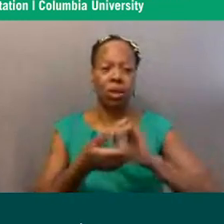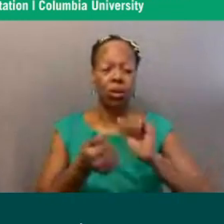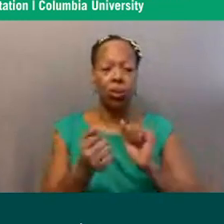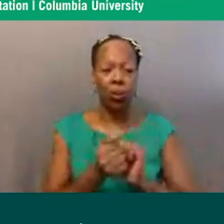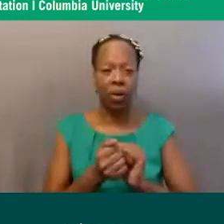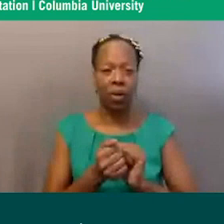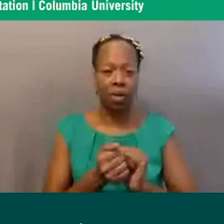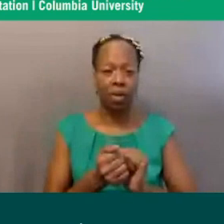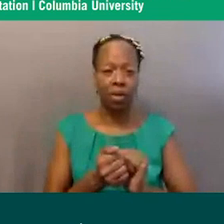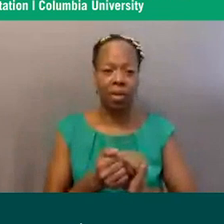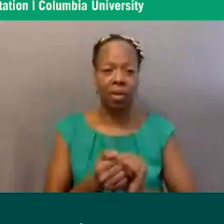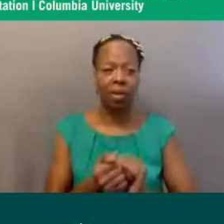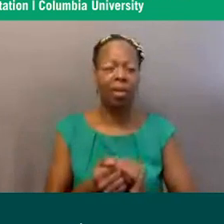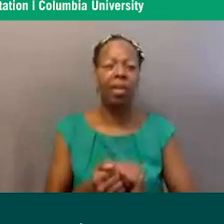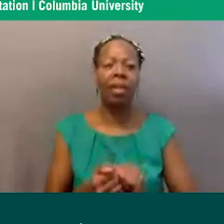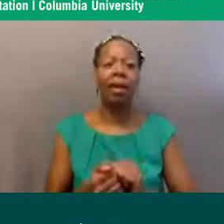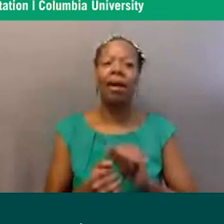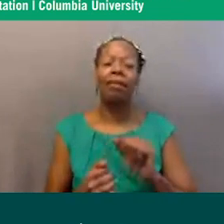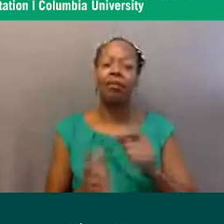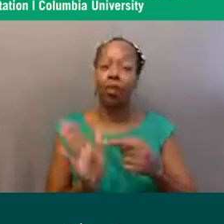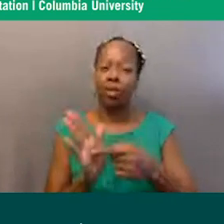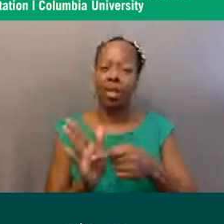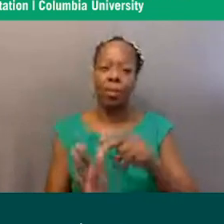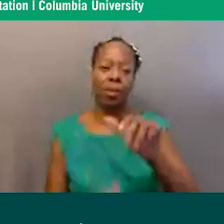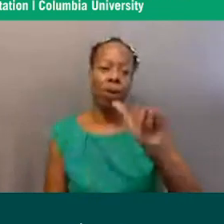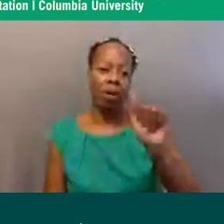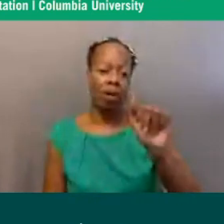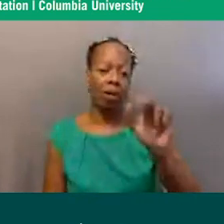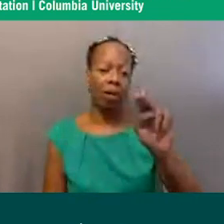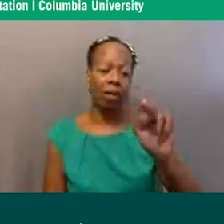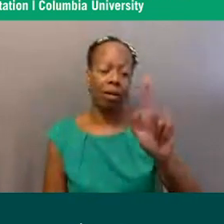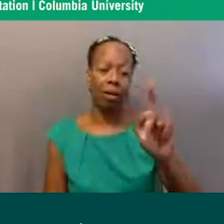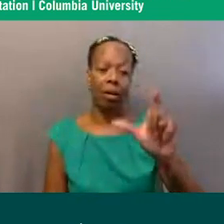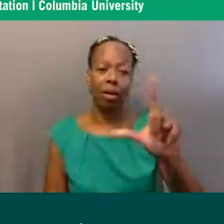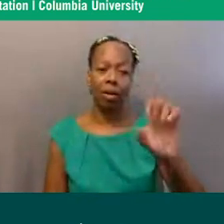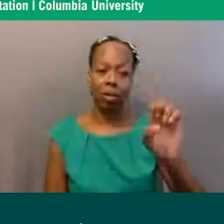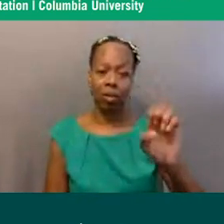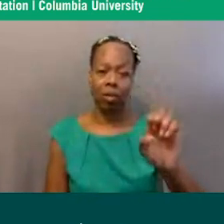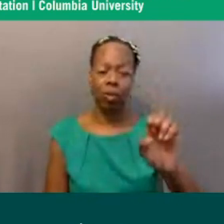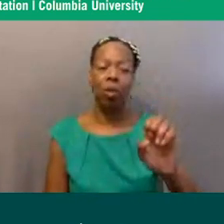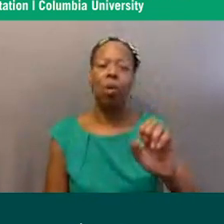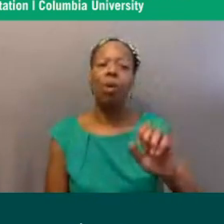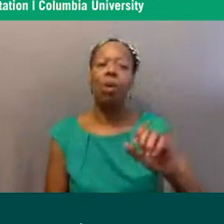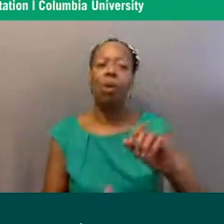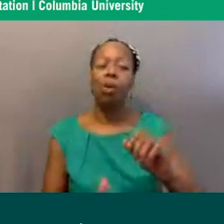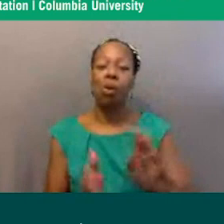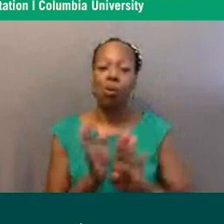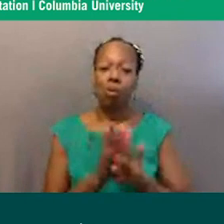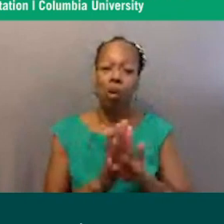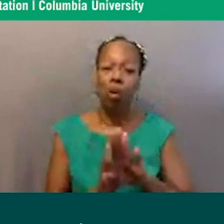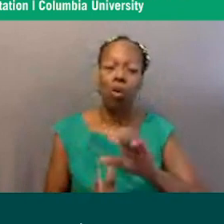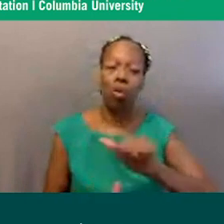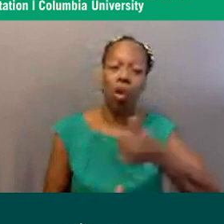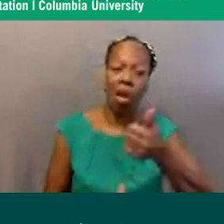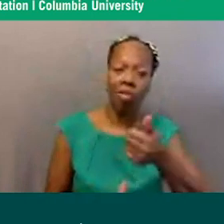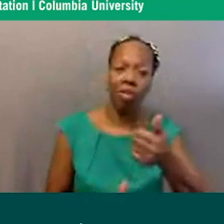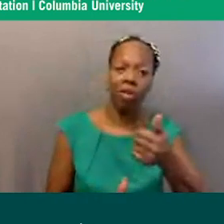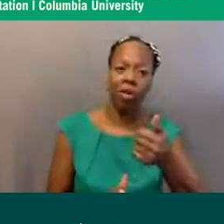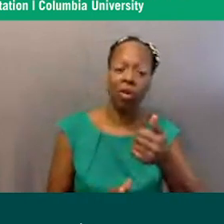or any type of brace, or working with the physiotherapist who can provide a lot of a wonderful, wonderful exercise